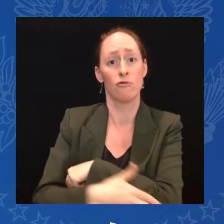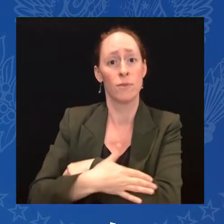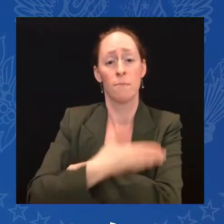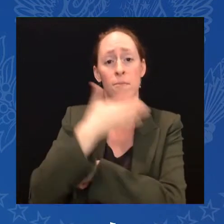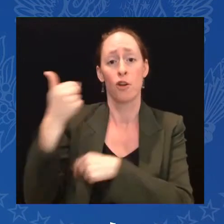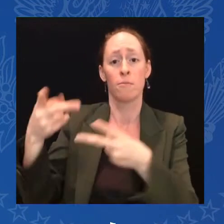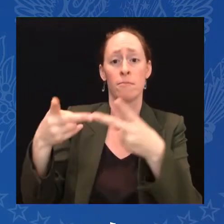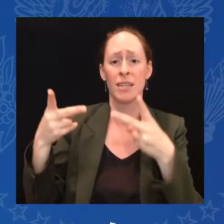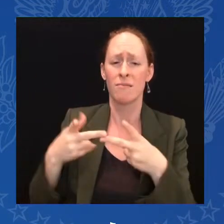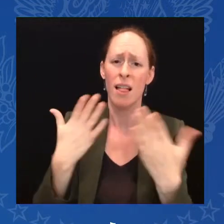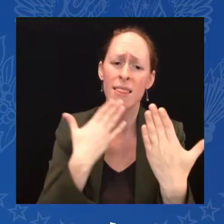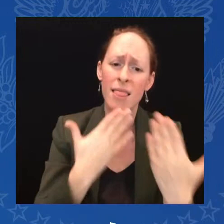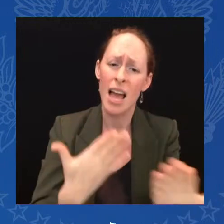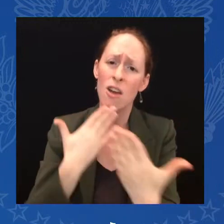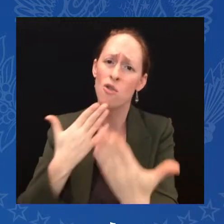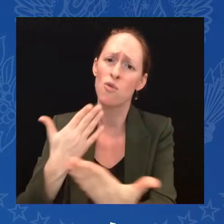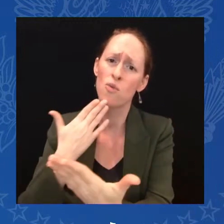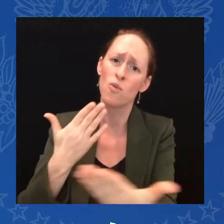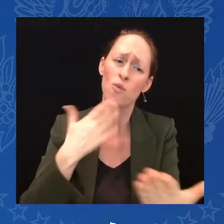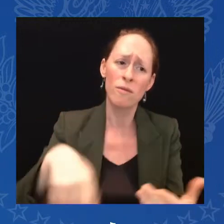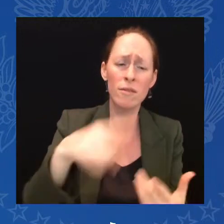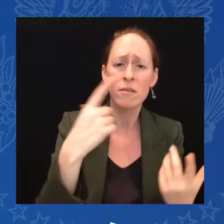The President: God bless America. Let's get going.